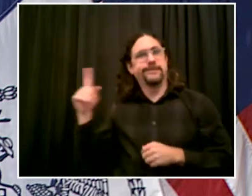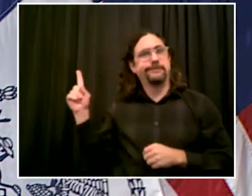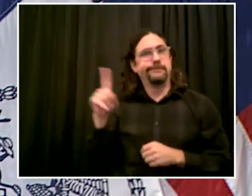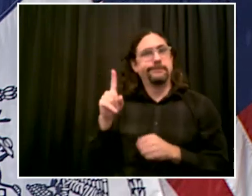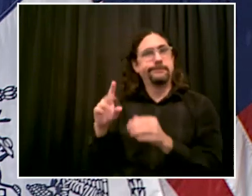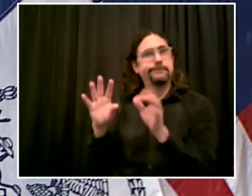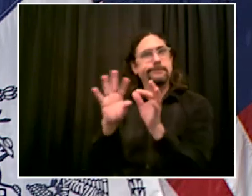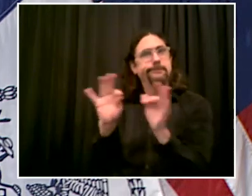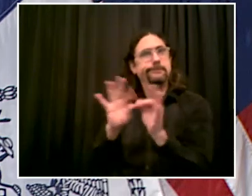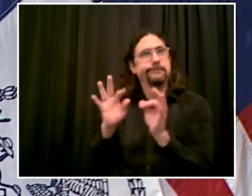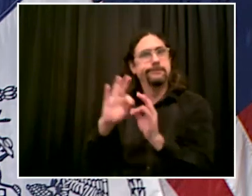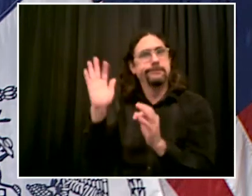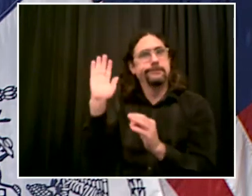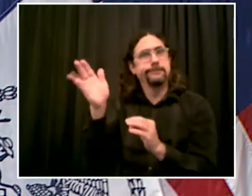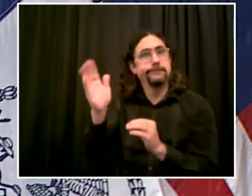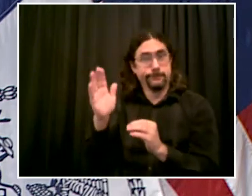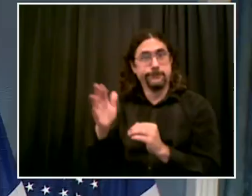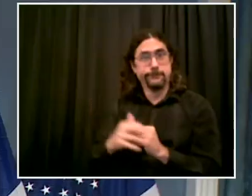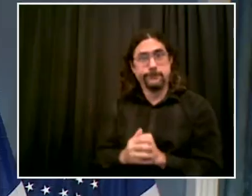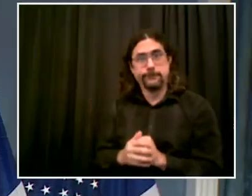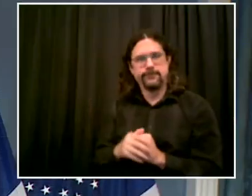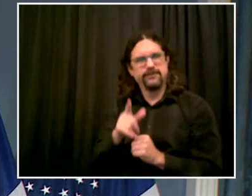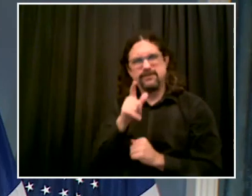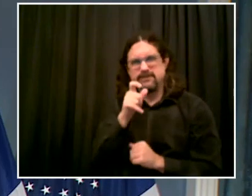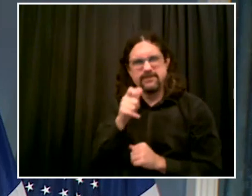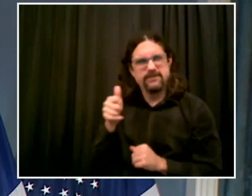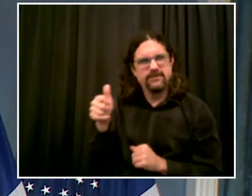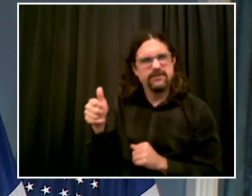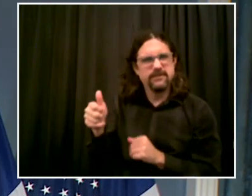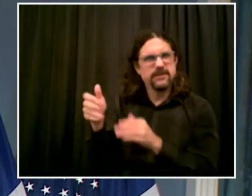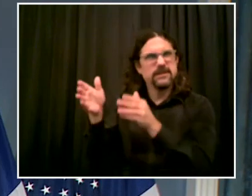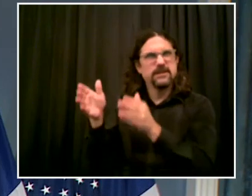CARE TO GET THROUGH THAT PERIOD OF ISOLATION AND GEET HHALTY AGAIN.